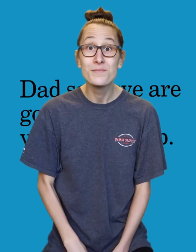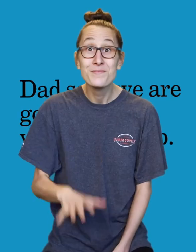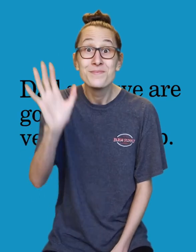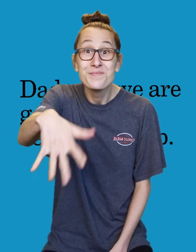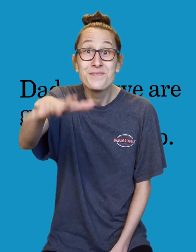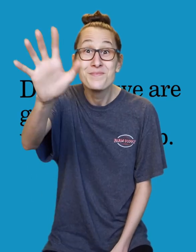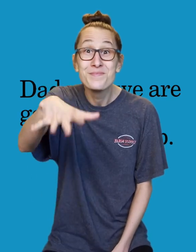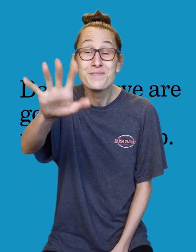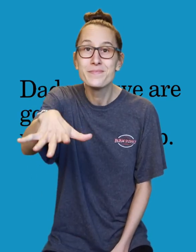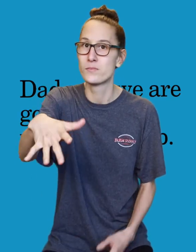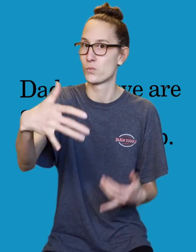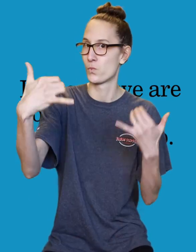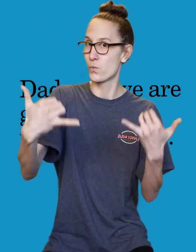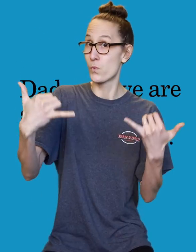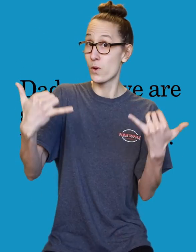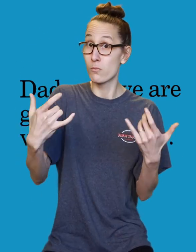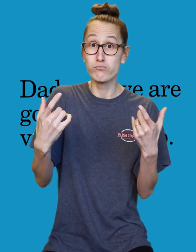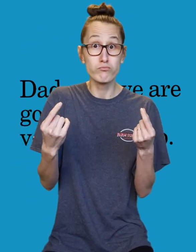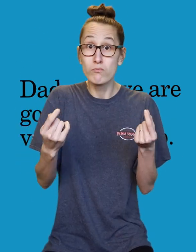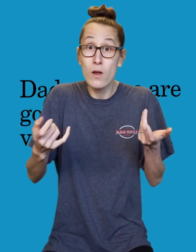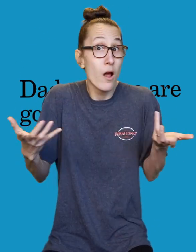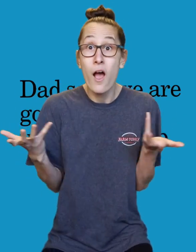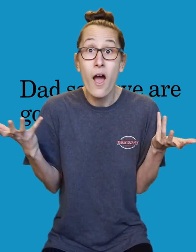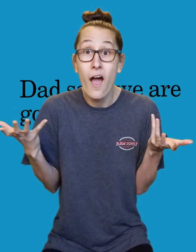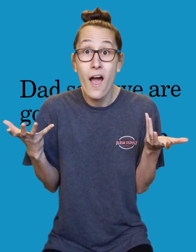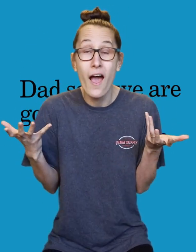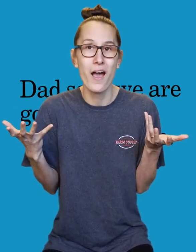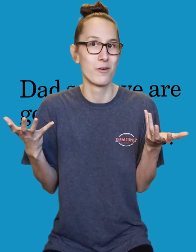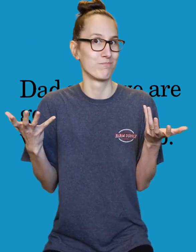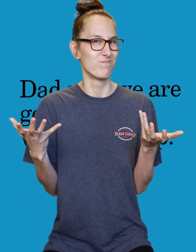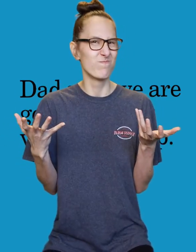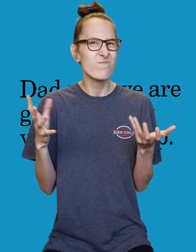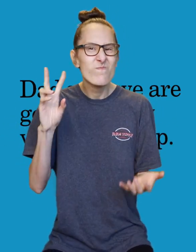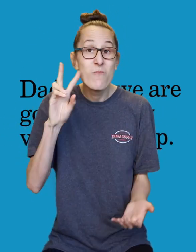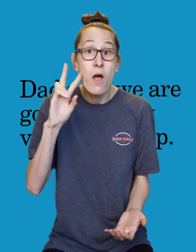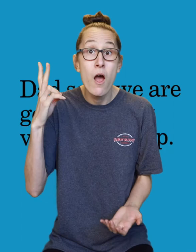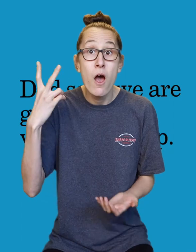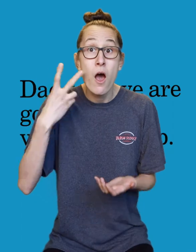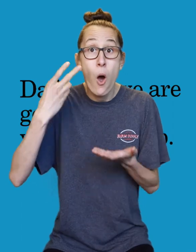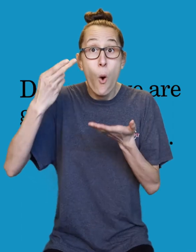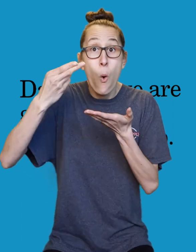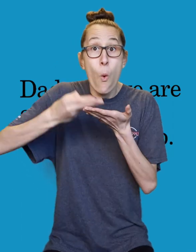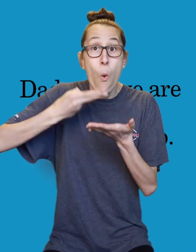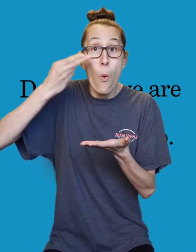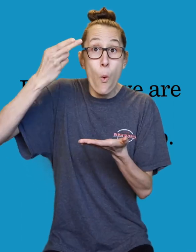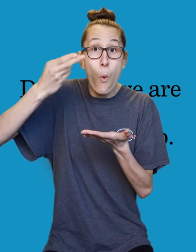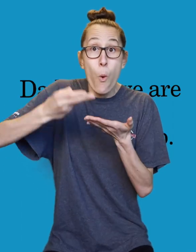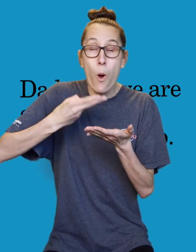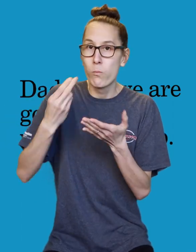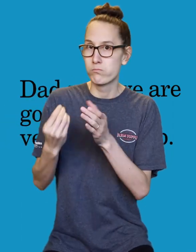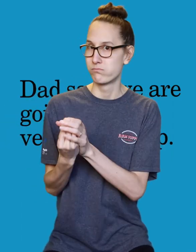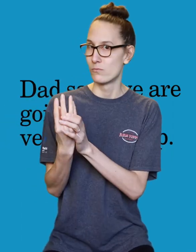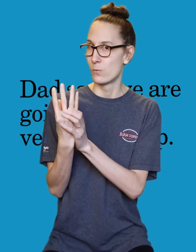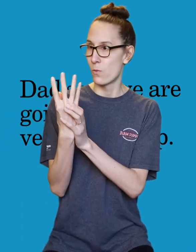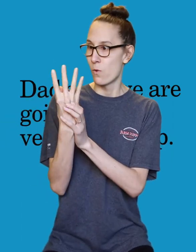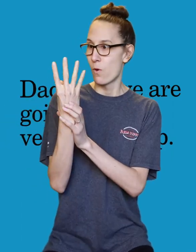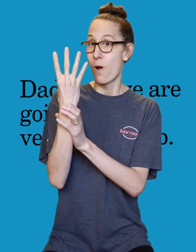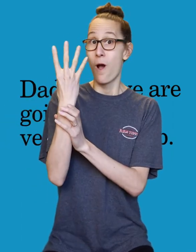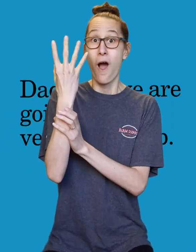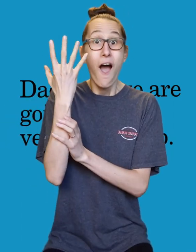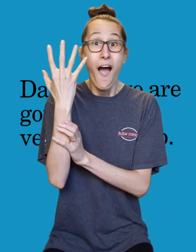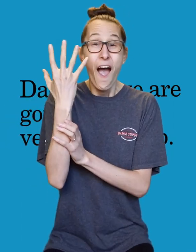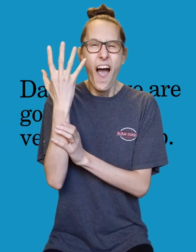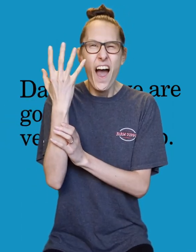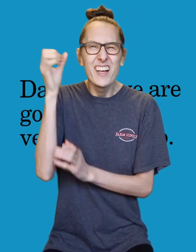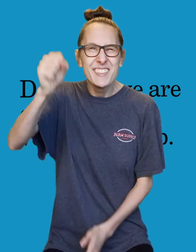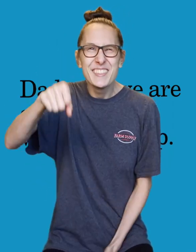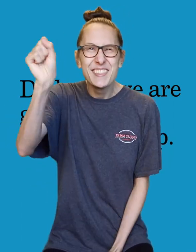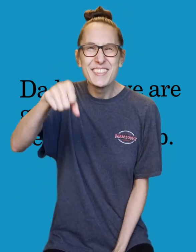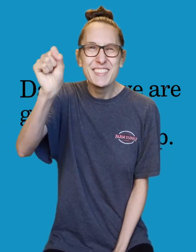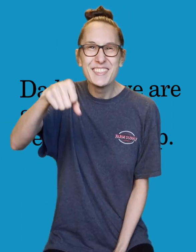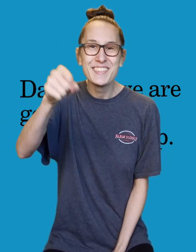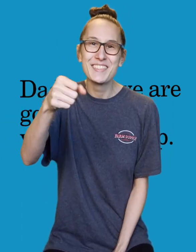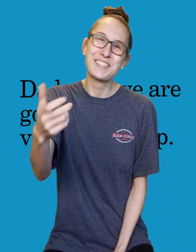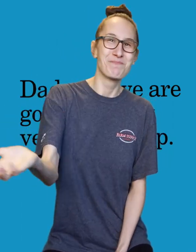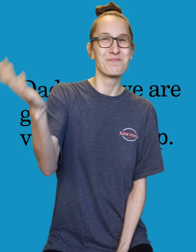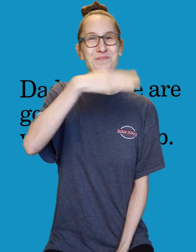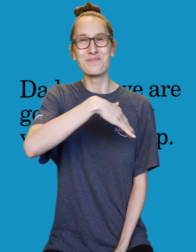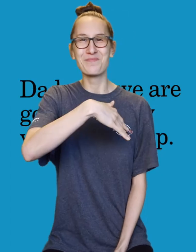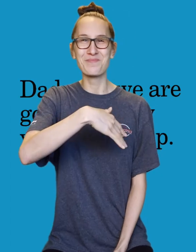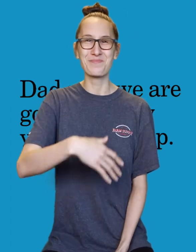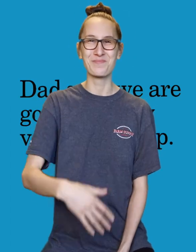Today we are going to grow vegetable soup